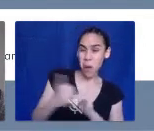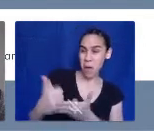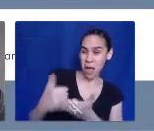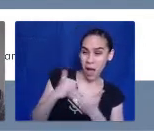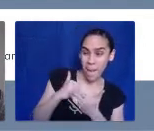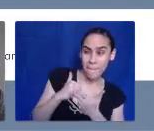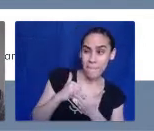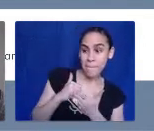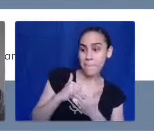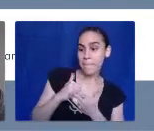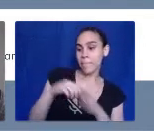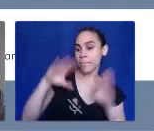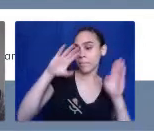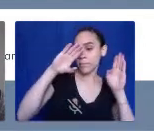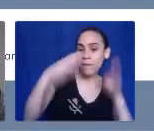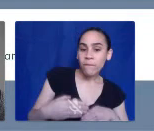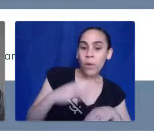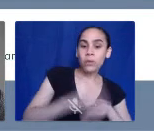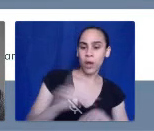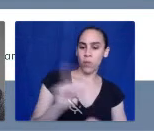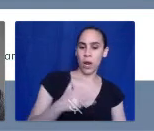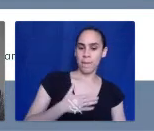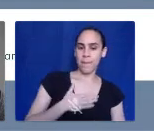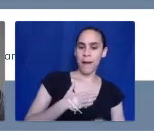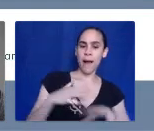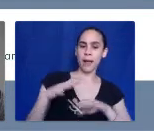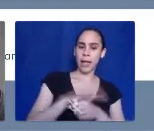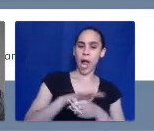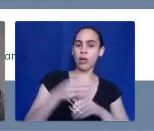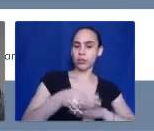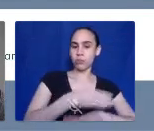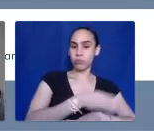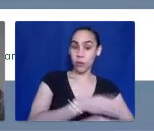you know focus on what i can improve right you can ask them if you get an answer great if you